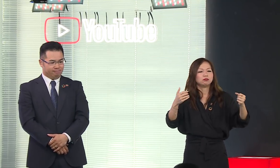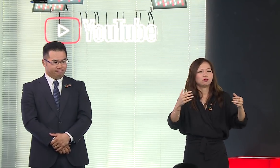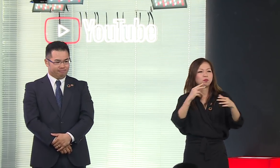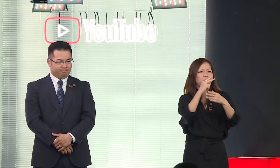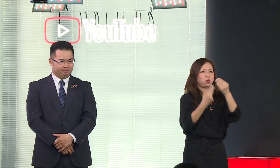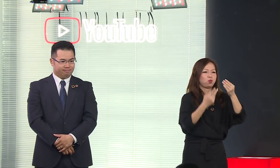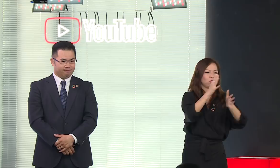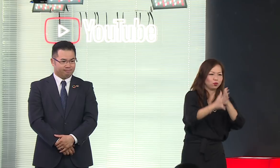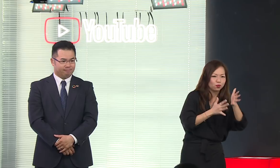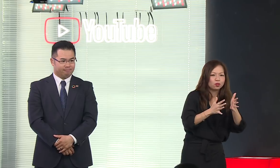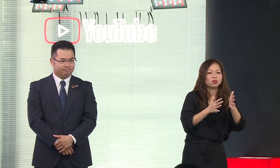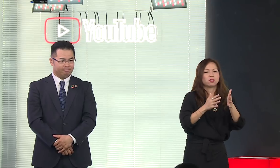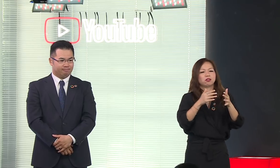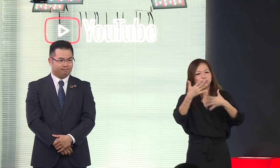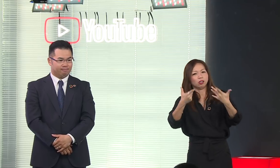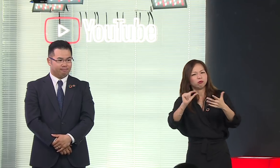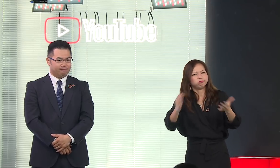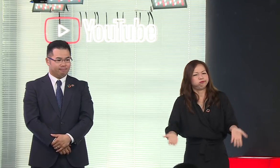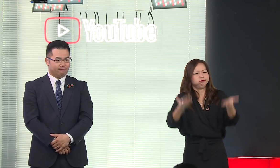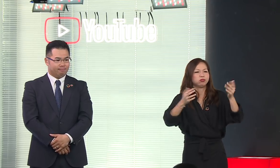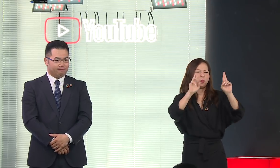doesn't quite fit in. -- the same thing with you.